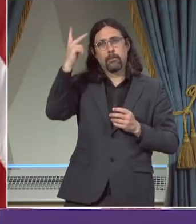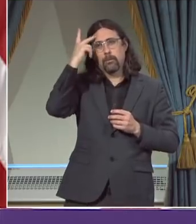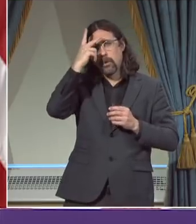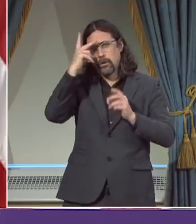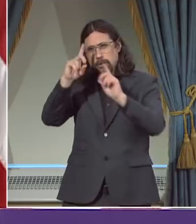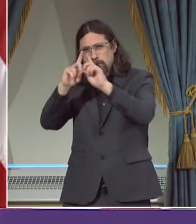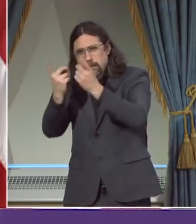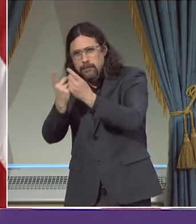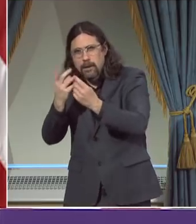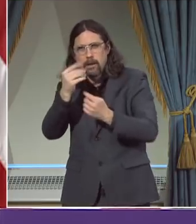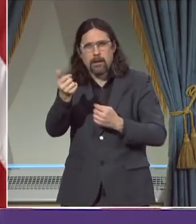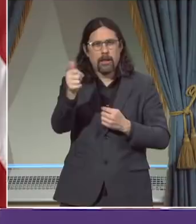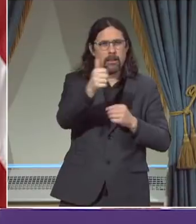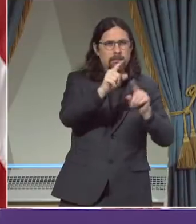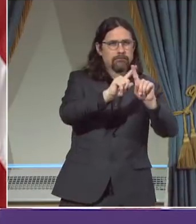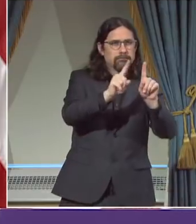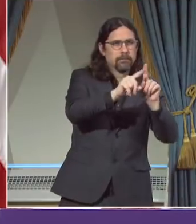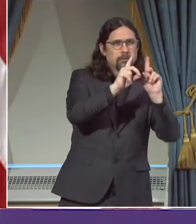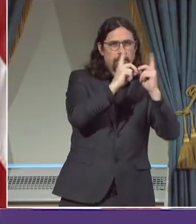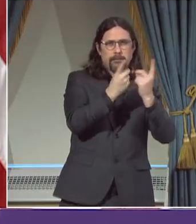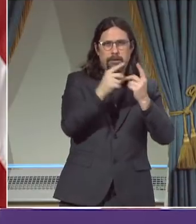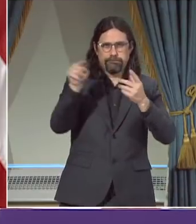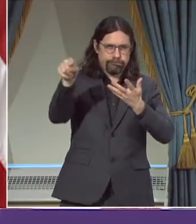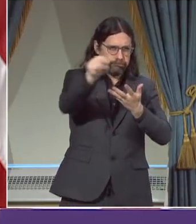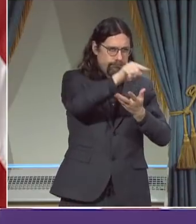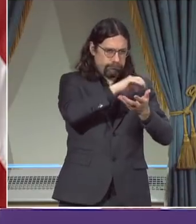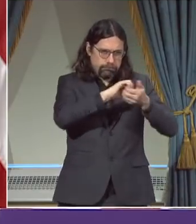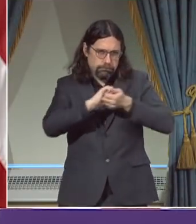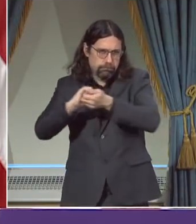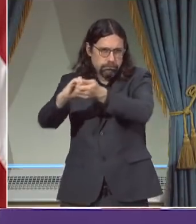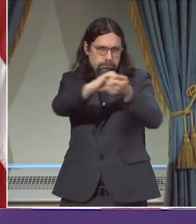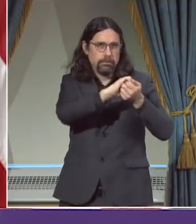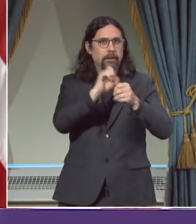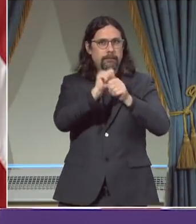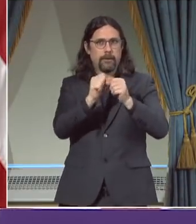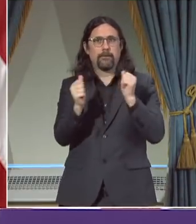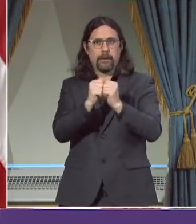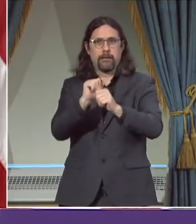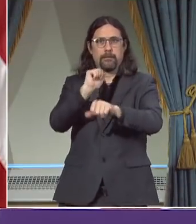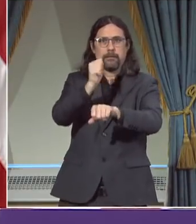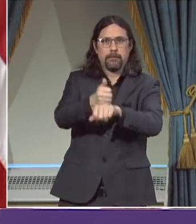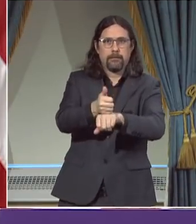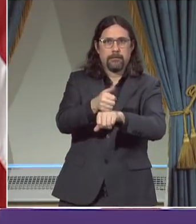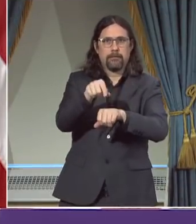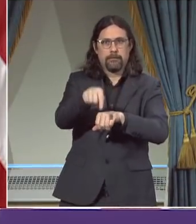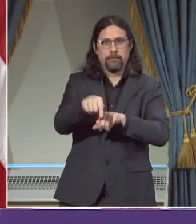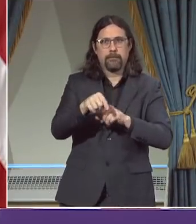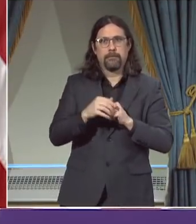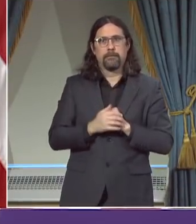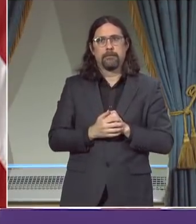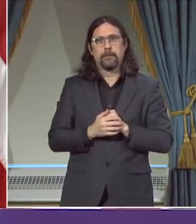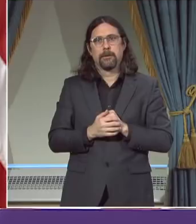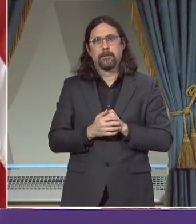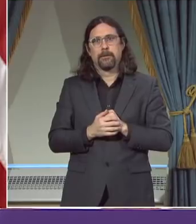MAYOR'S OFFICE ALL WORK TOGETHER TO GET THIS DONE WITH SAMARITAN'S PURSE. GOING UP NOW IN THE EAST MEADOW.